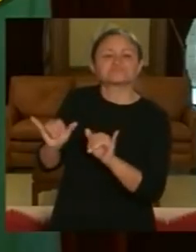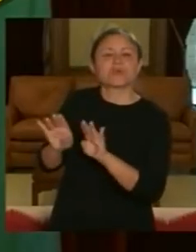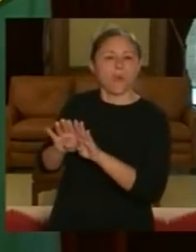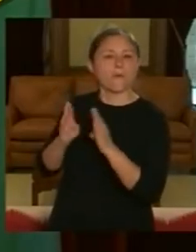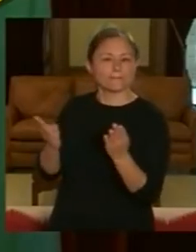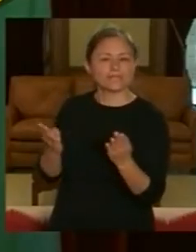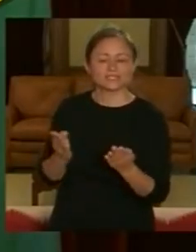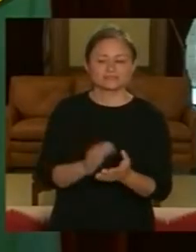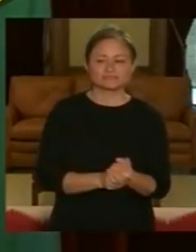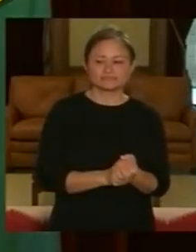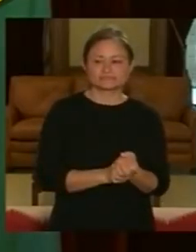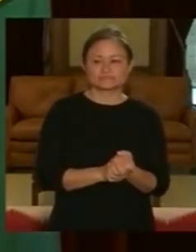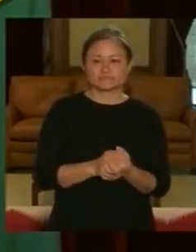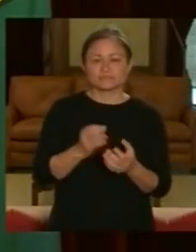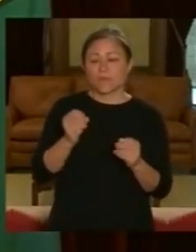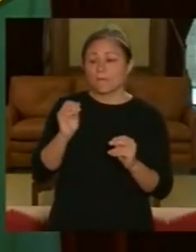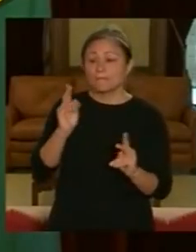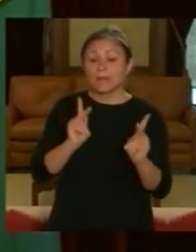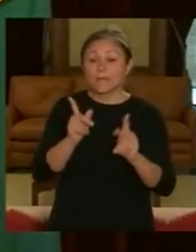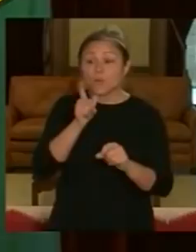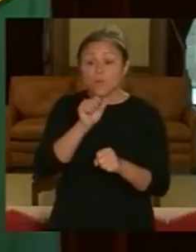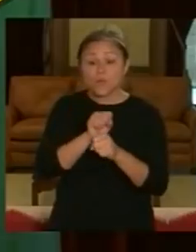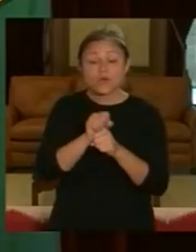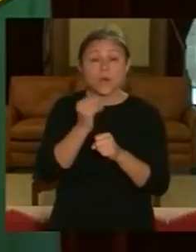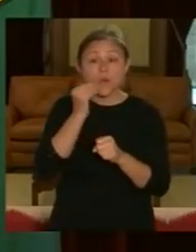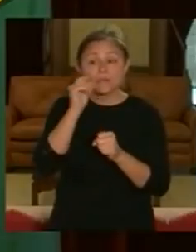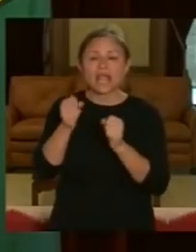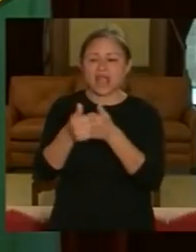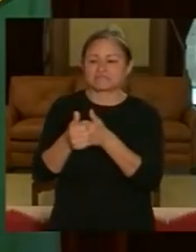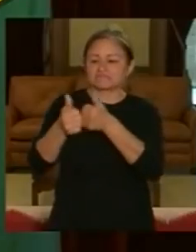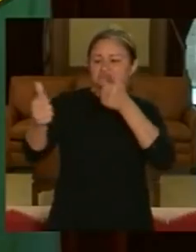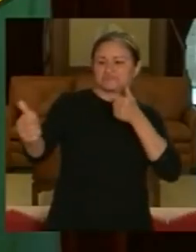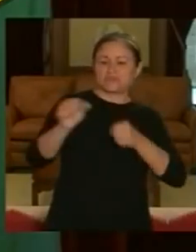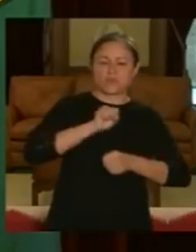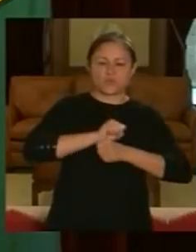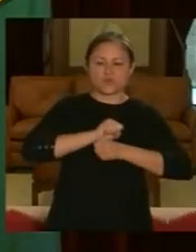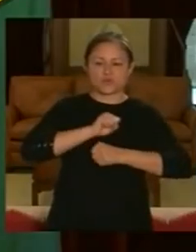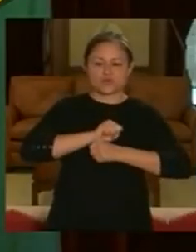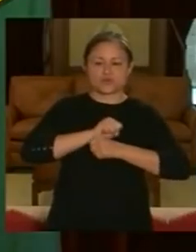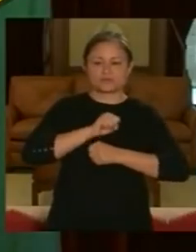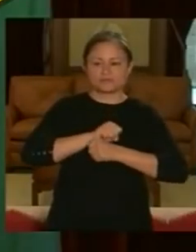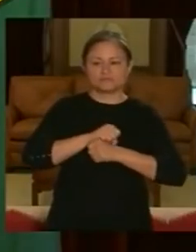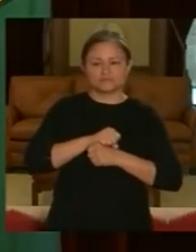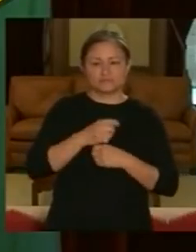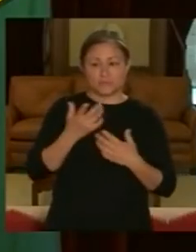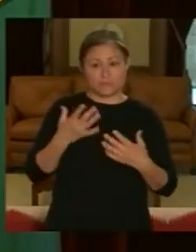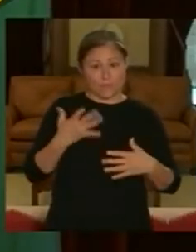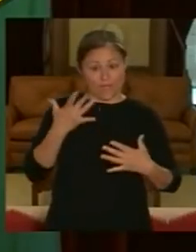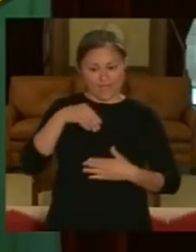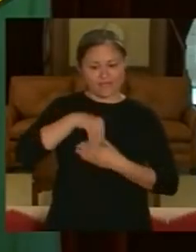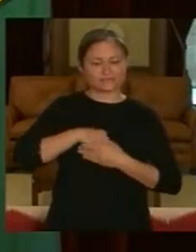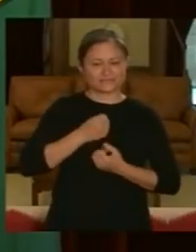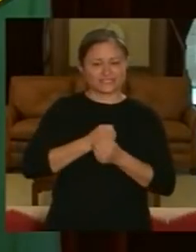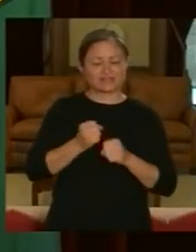ESSENTIAL TO THE HEALTHY FUNCTIONING OF OUR COMMUNITY. WHO ARE ABLE TO E LET EMPLOYEES